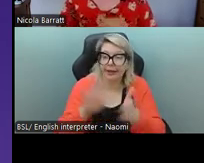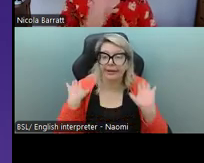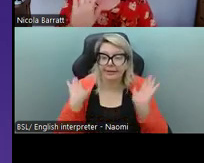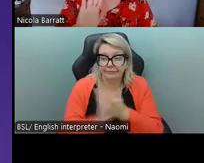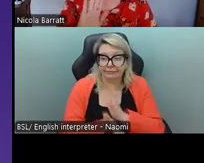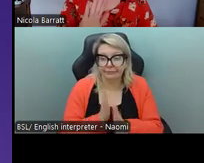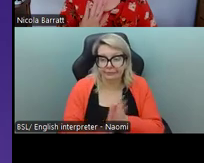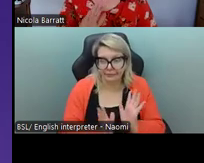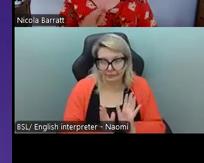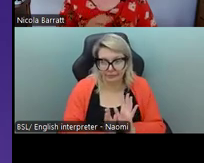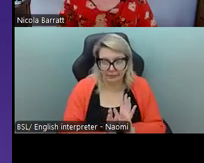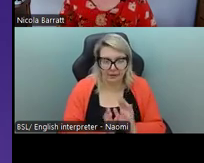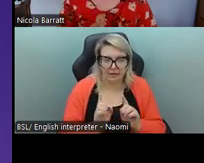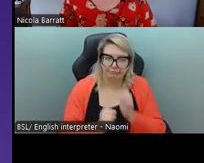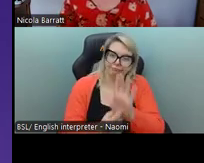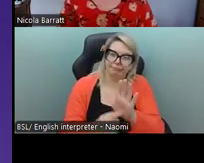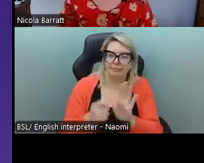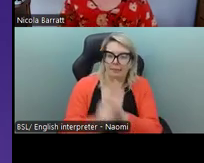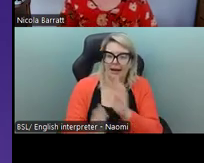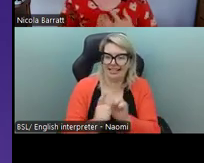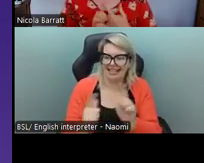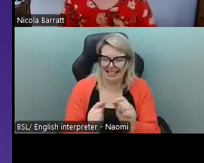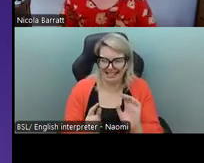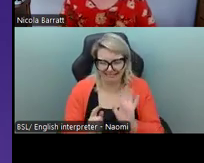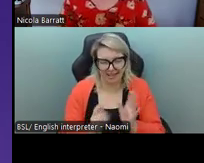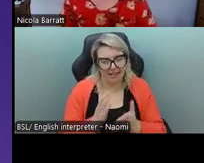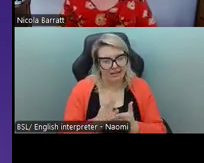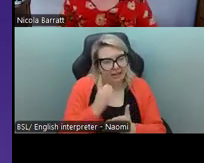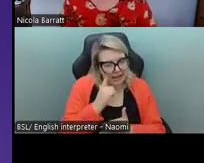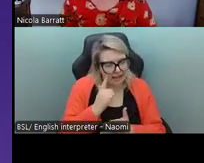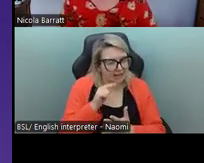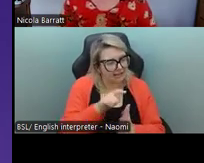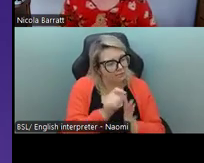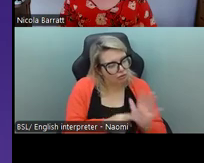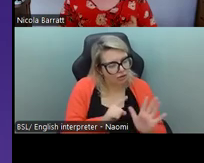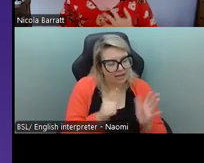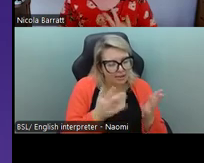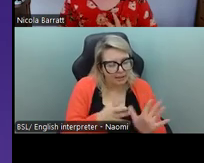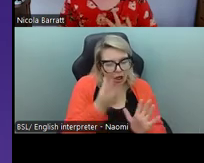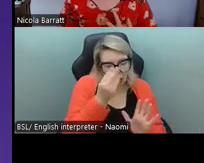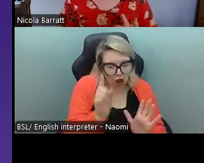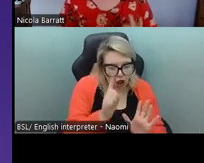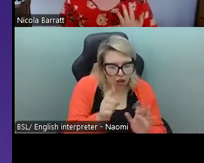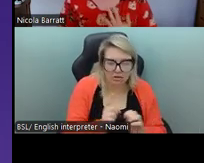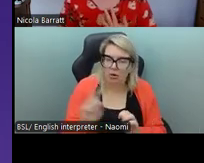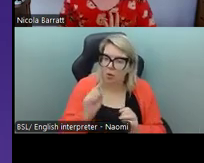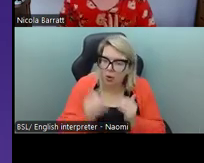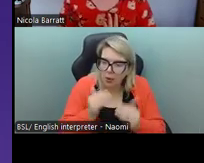"Buy tickets." It's better to think about what you learnt from the project. What went well, maybe what went wrong,